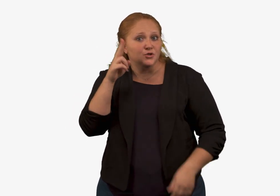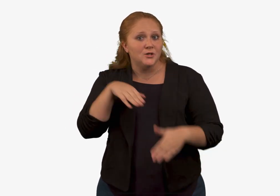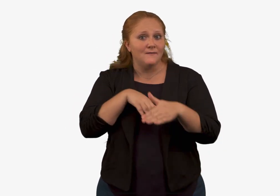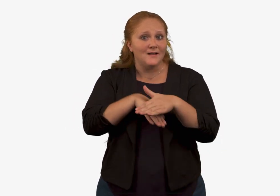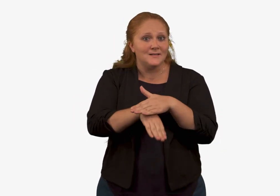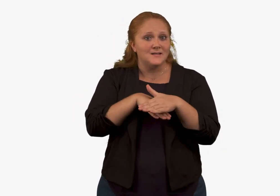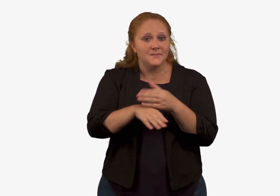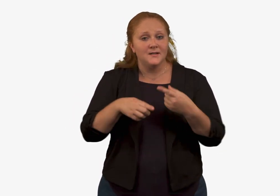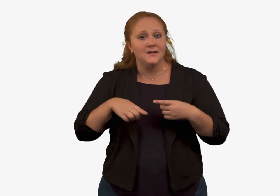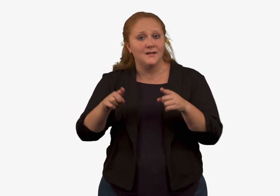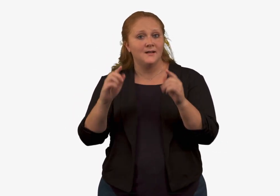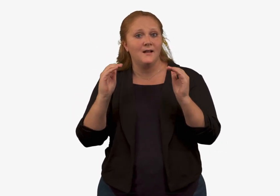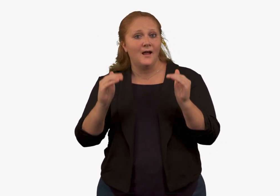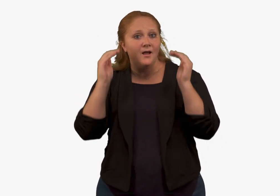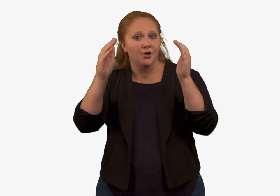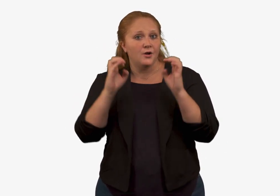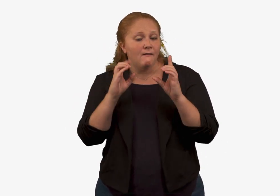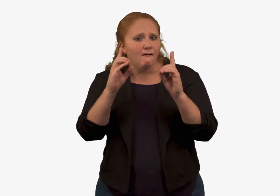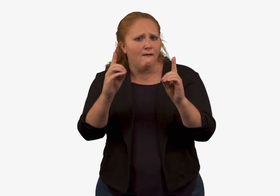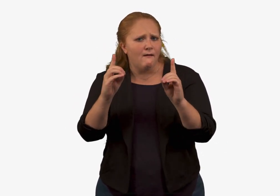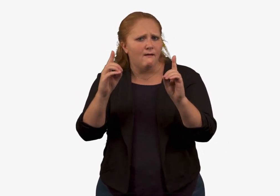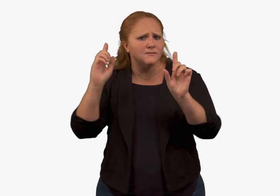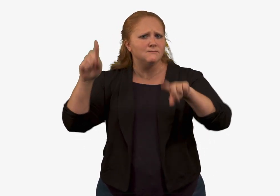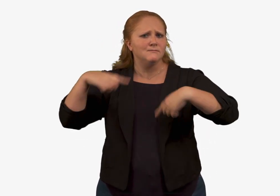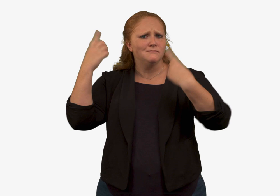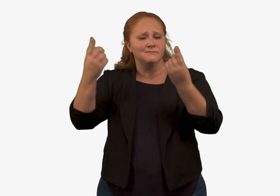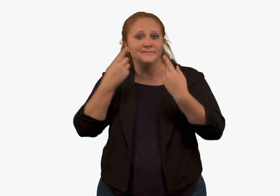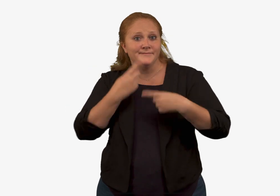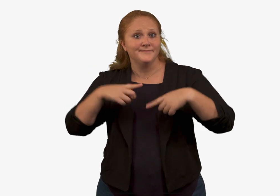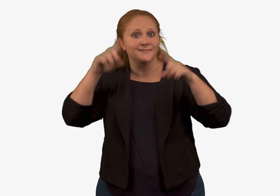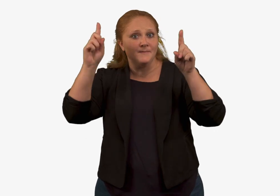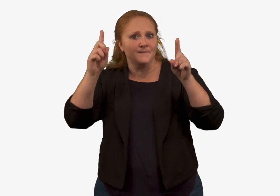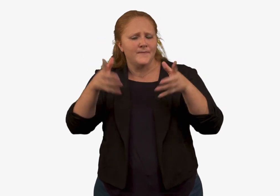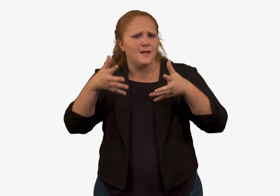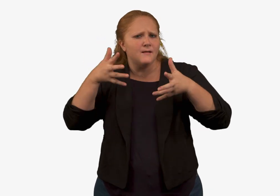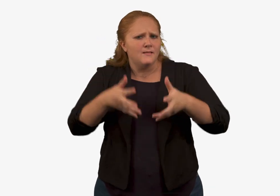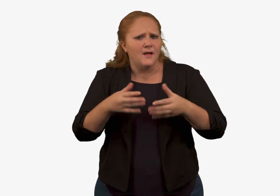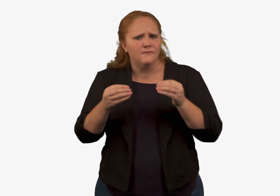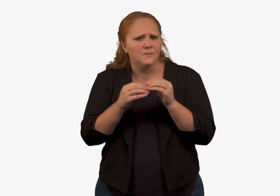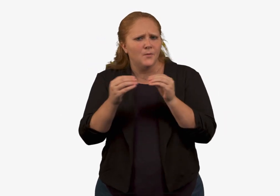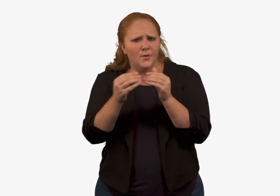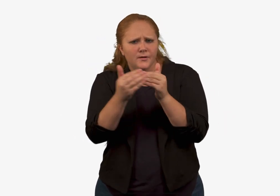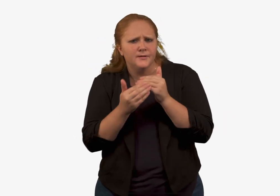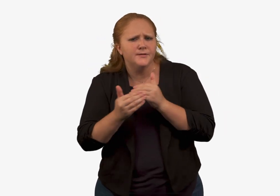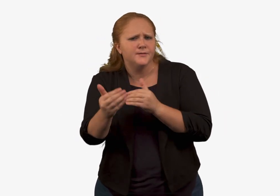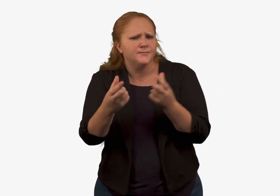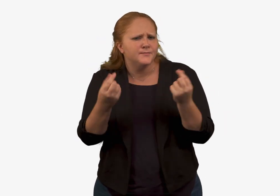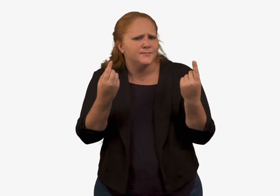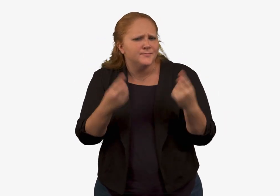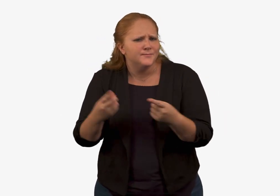education -- how far we've come and how far we have yet to go.